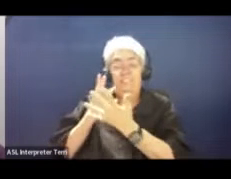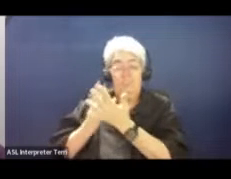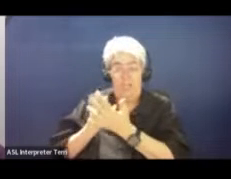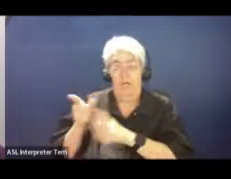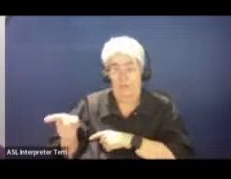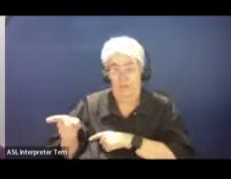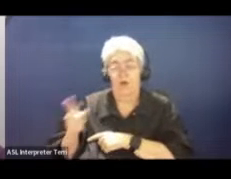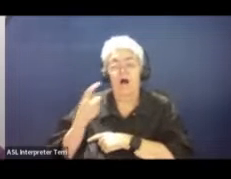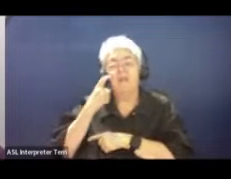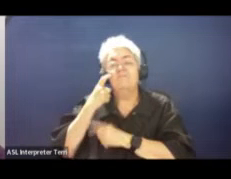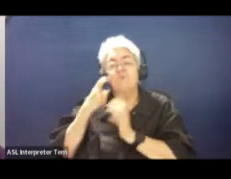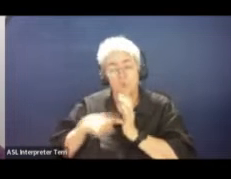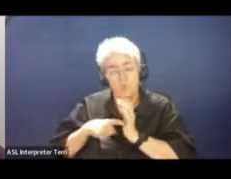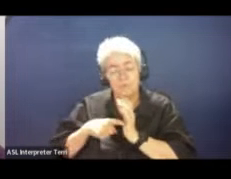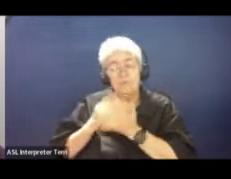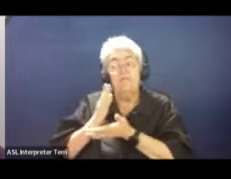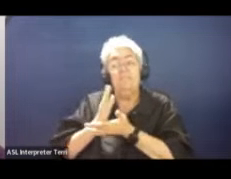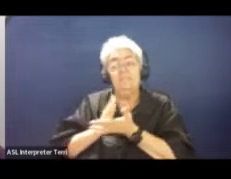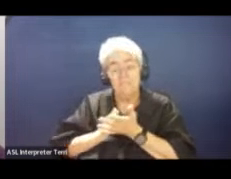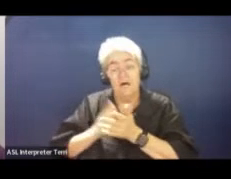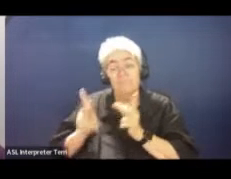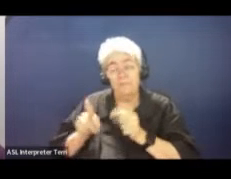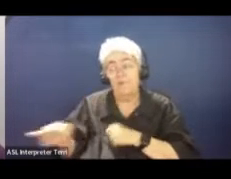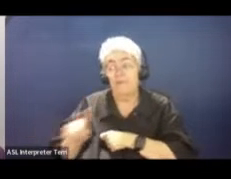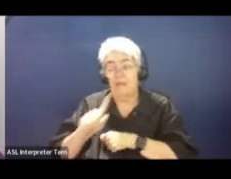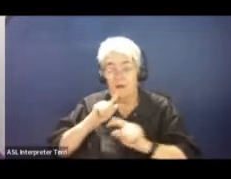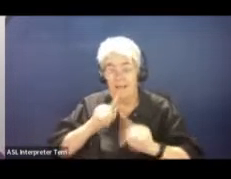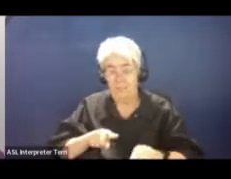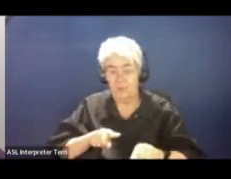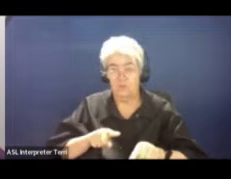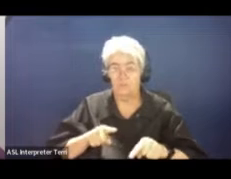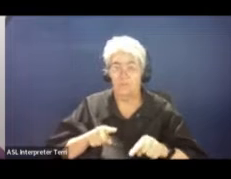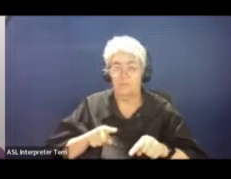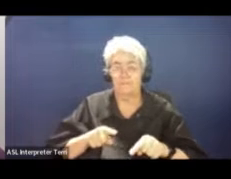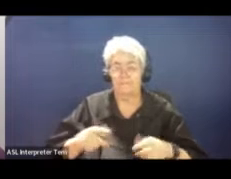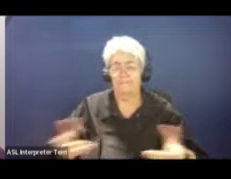where some folks will say, Well, how would I be talking to you if